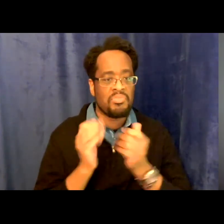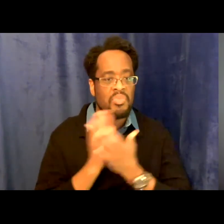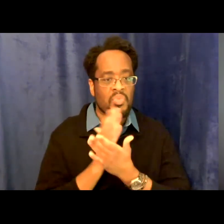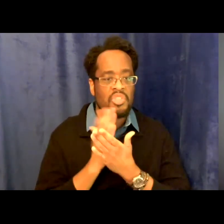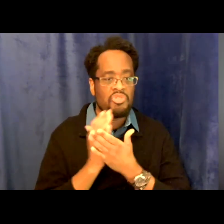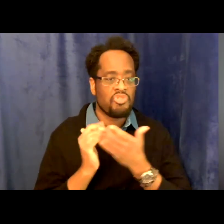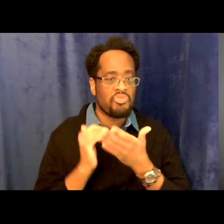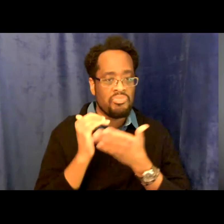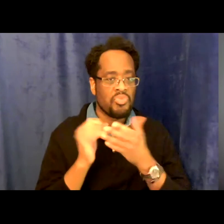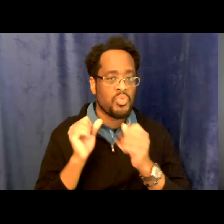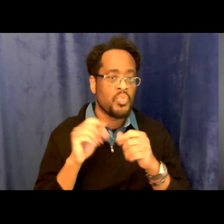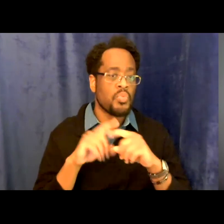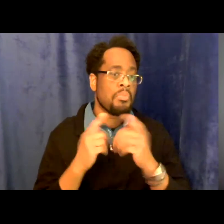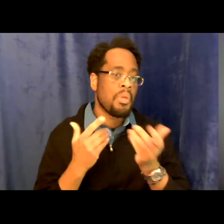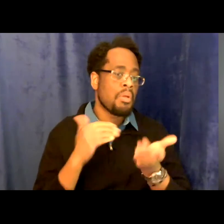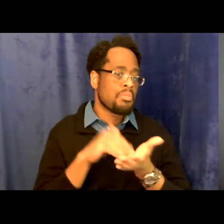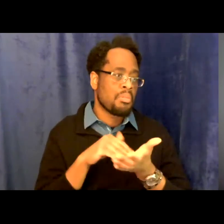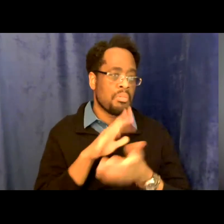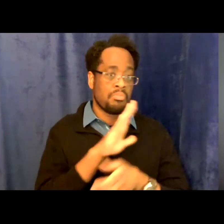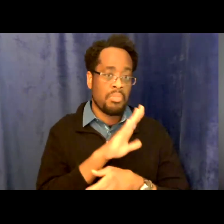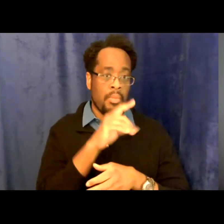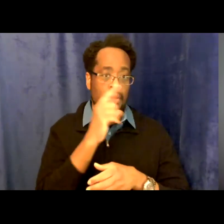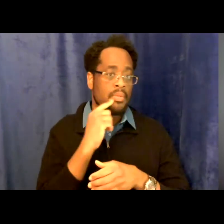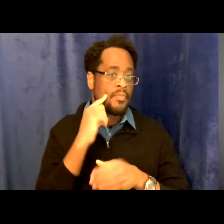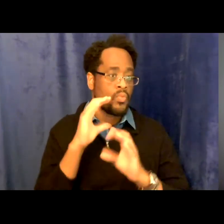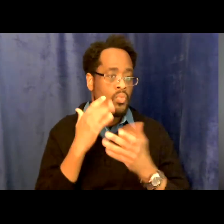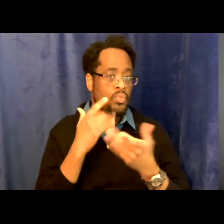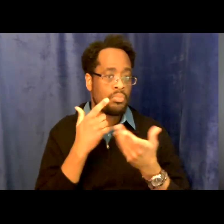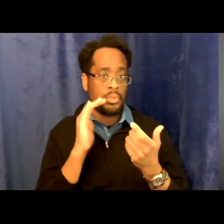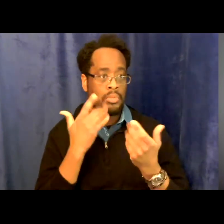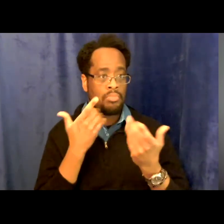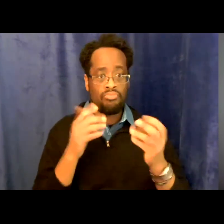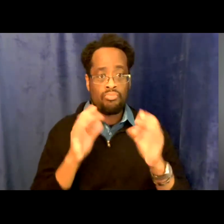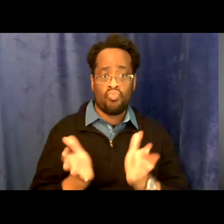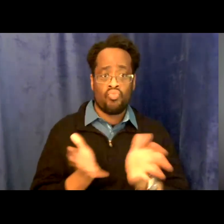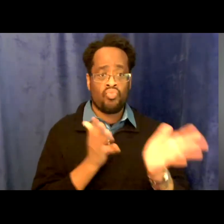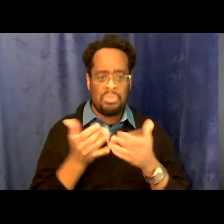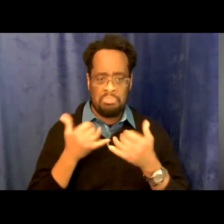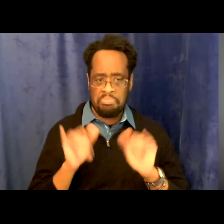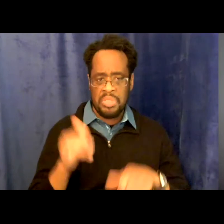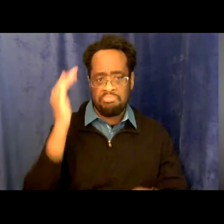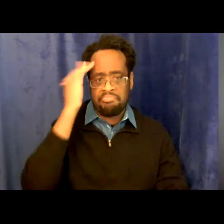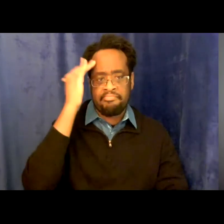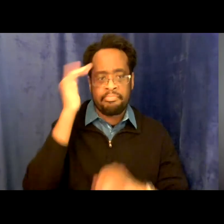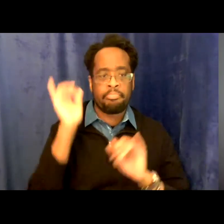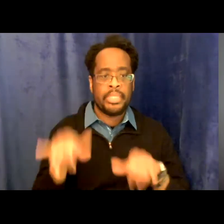the register it could be depending on that group that's signing if they're just chatting